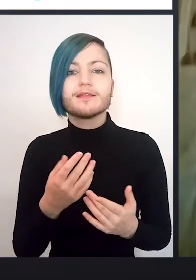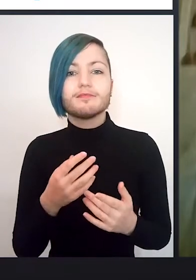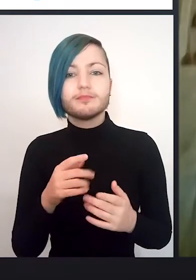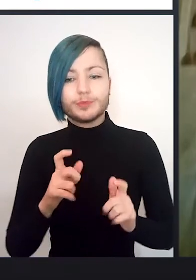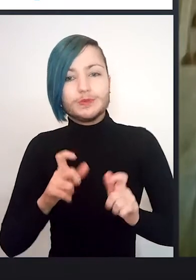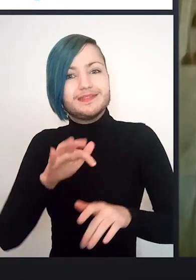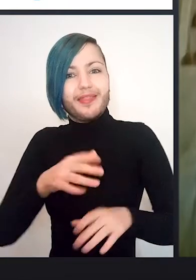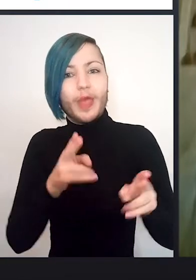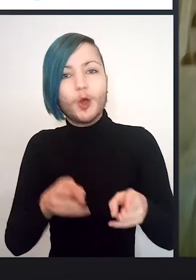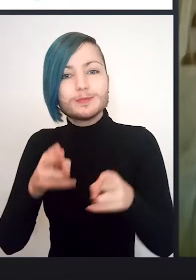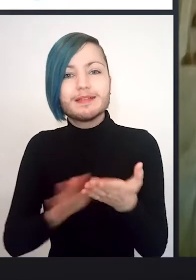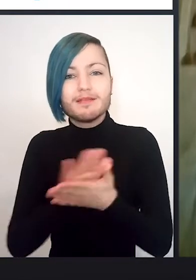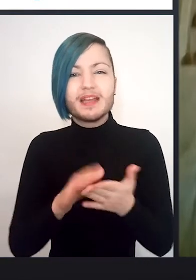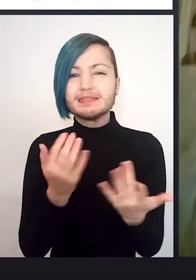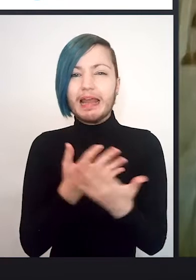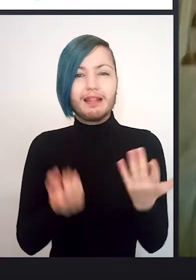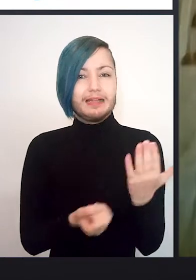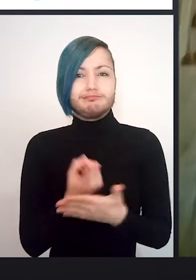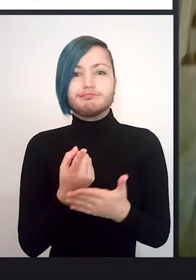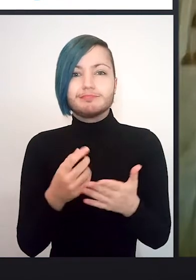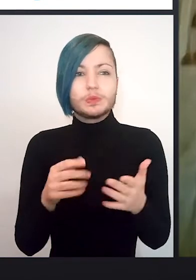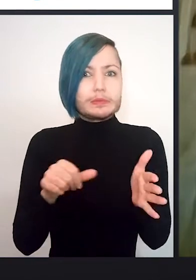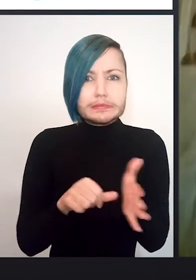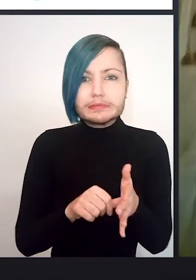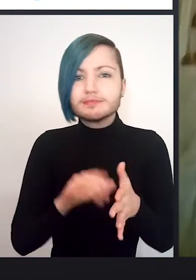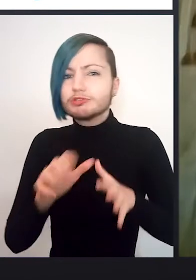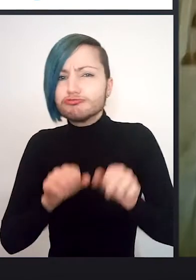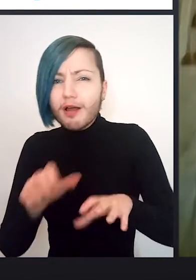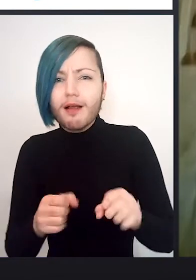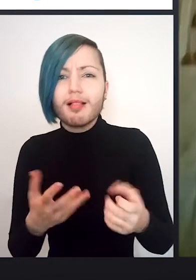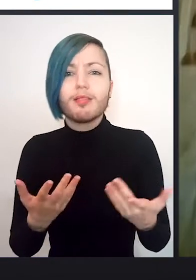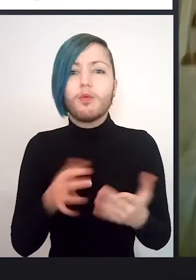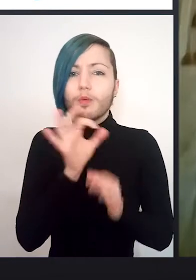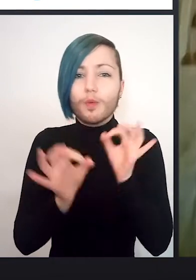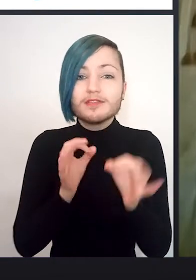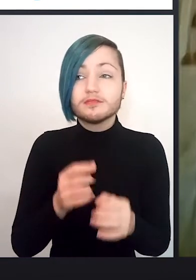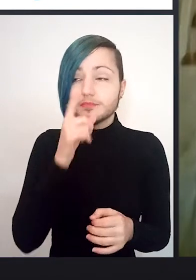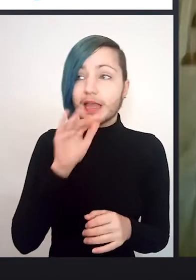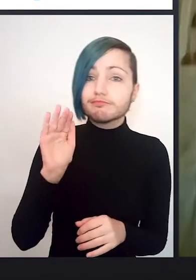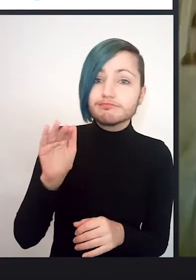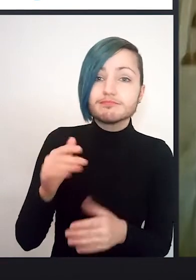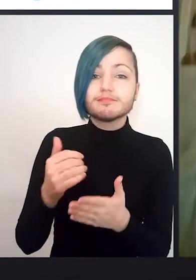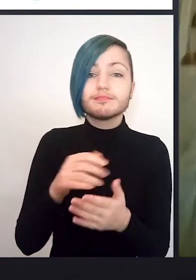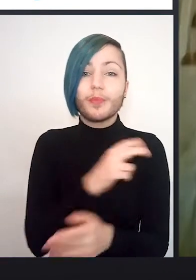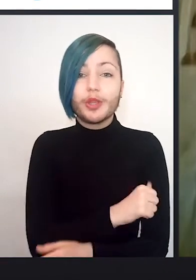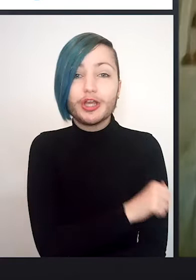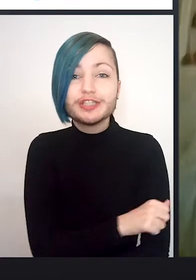still in hospital if you've got problems with doing it then you can get help from the nurse.